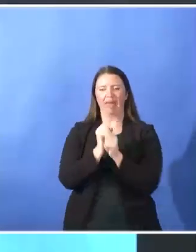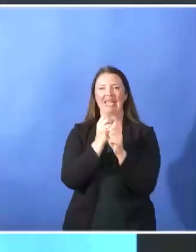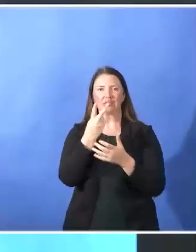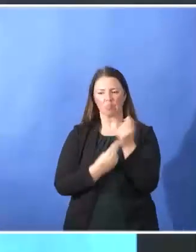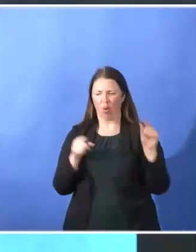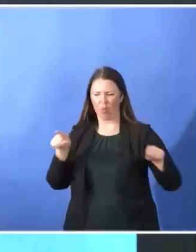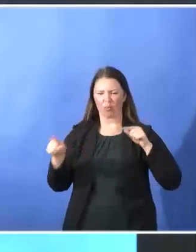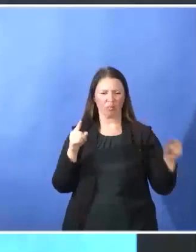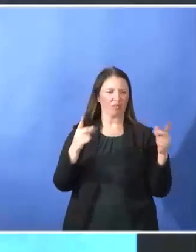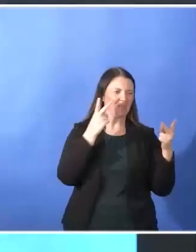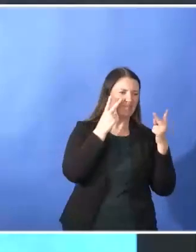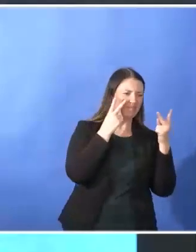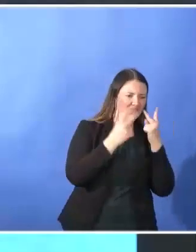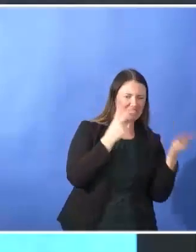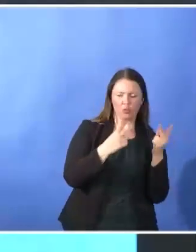THIS MAKES THE ALERT MESSAGES LESS VALUABLE TO ALL AMERICANS,